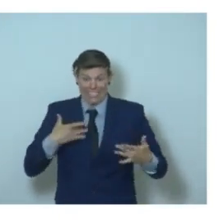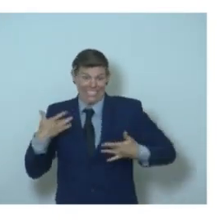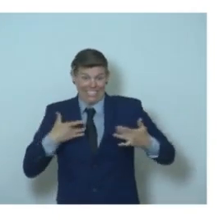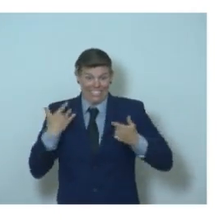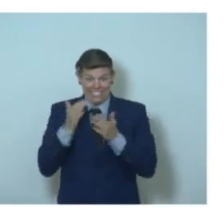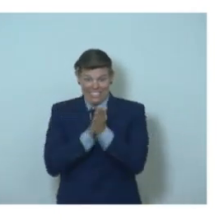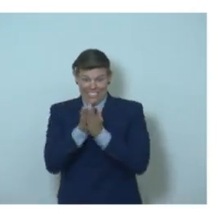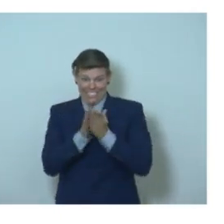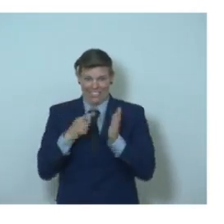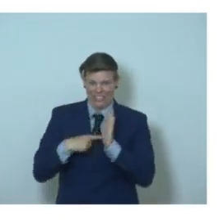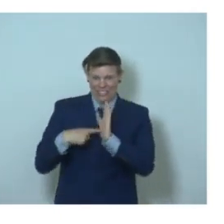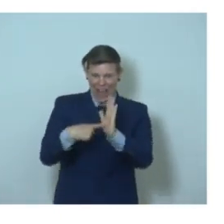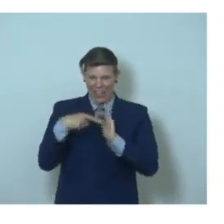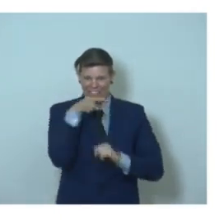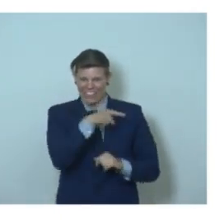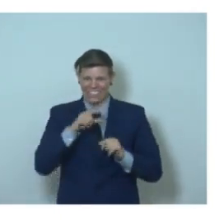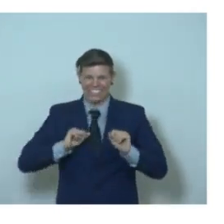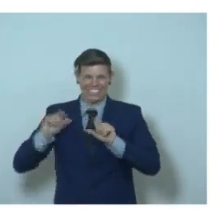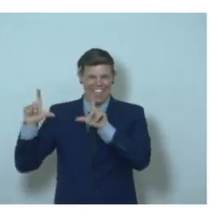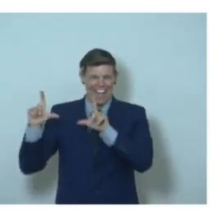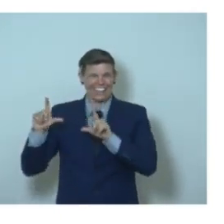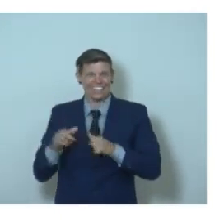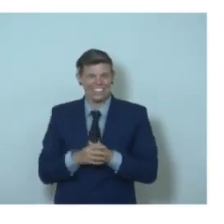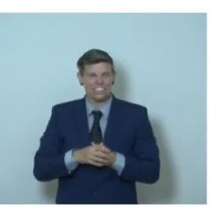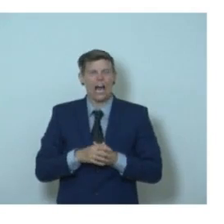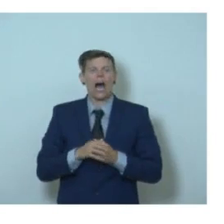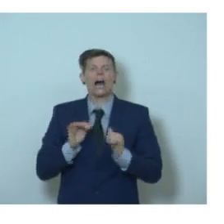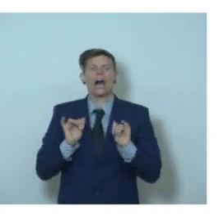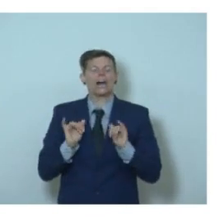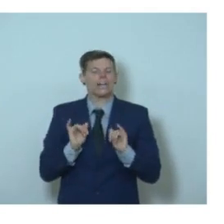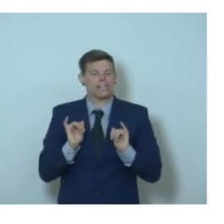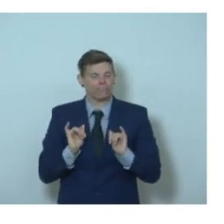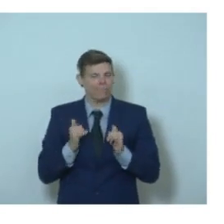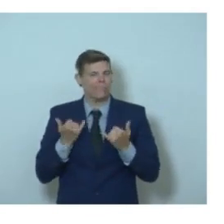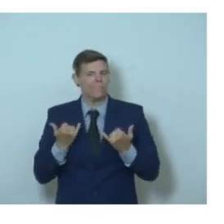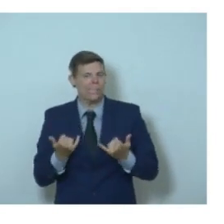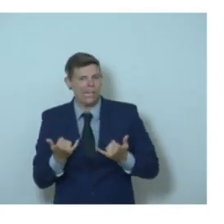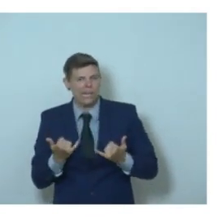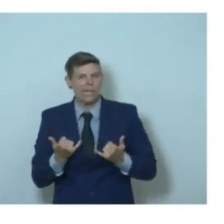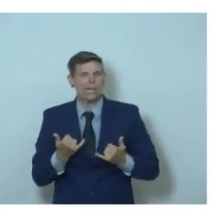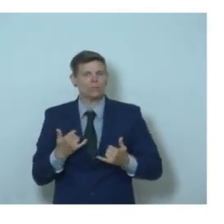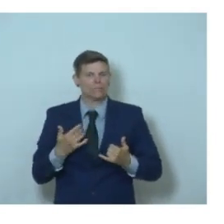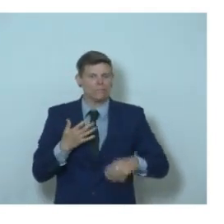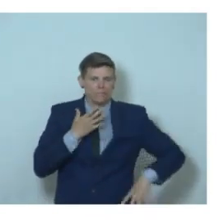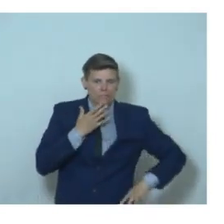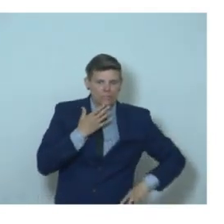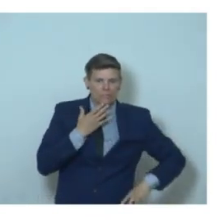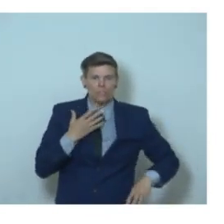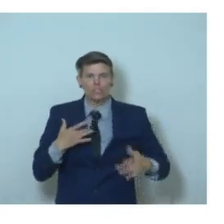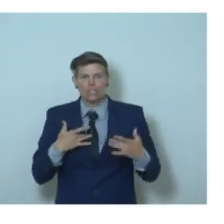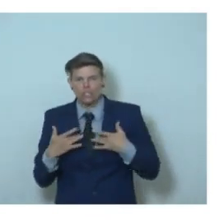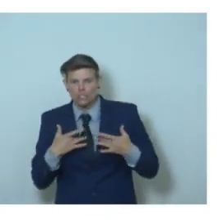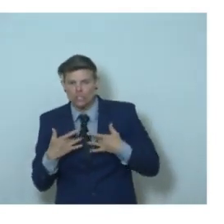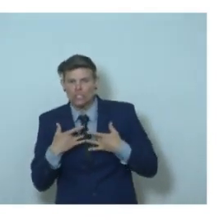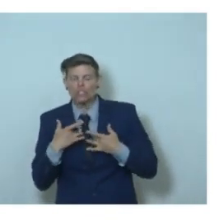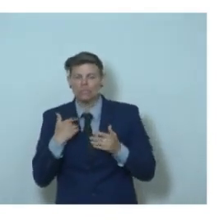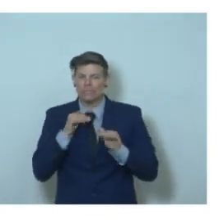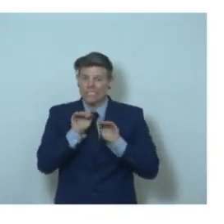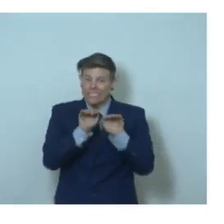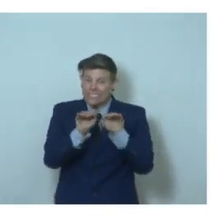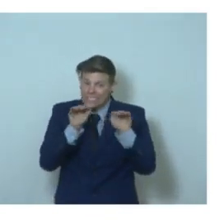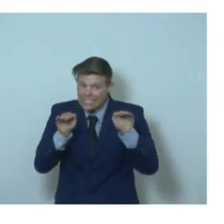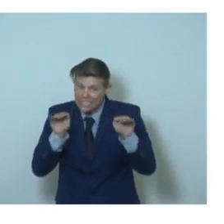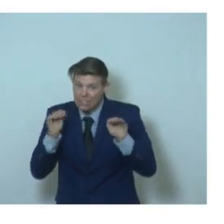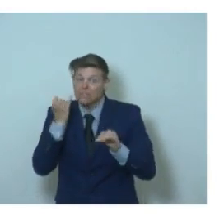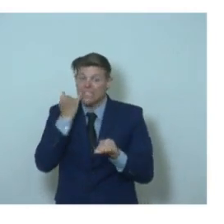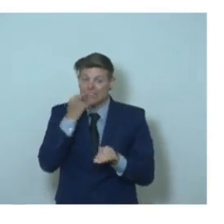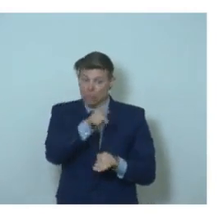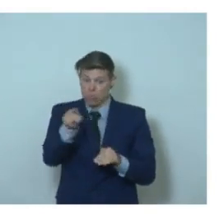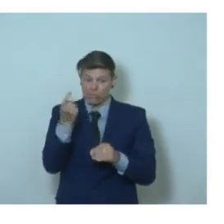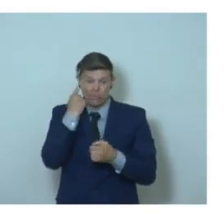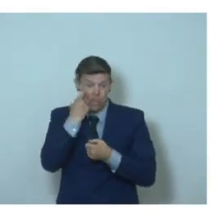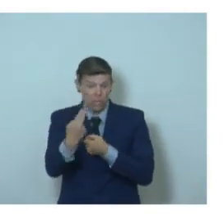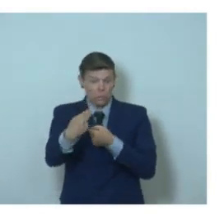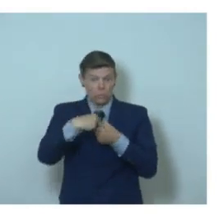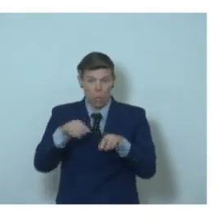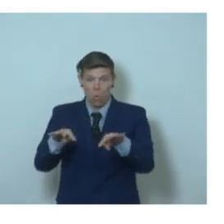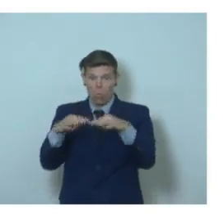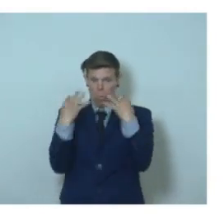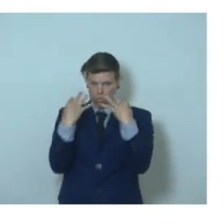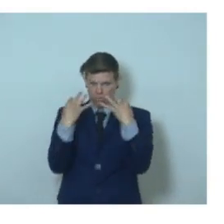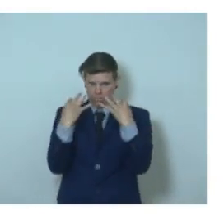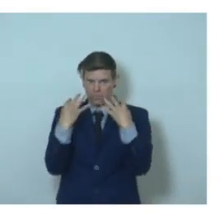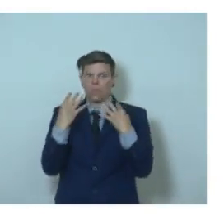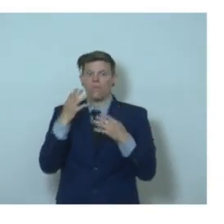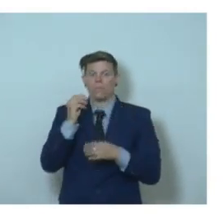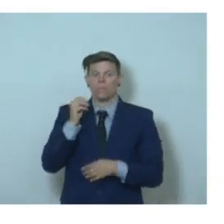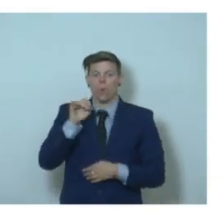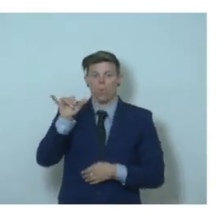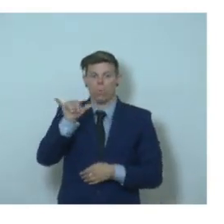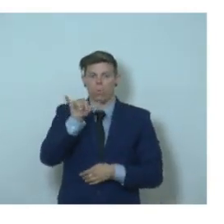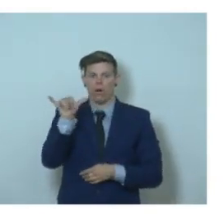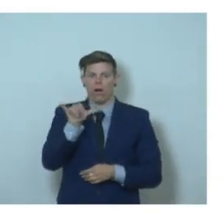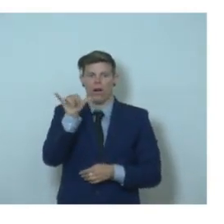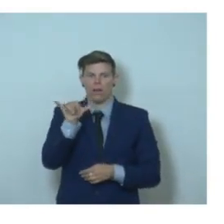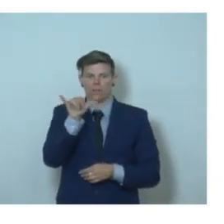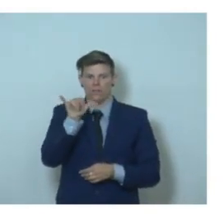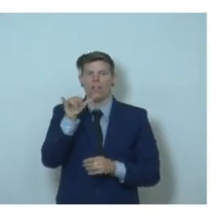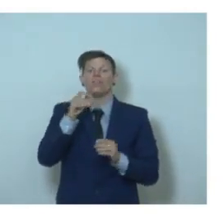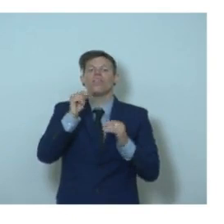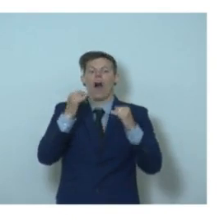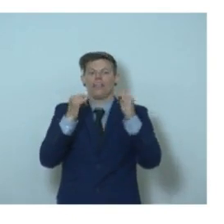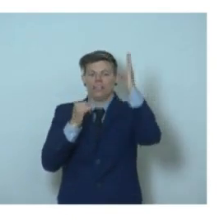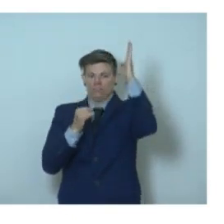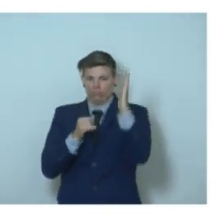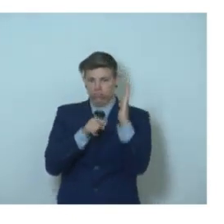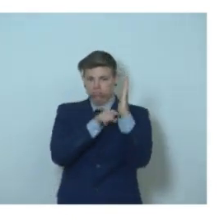NOW THE SLIDE THAT I HAD BEEN PRETTY ENTHUSIASTIC ABOUT EVER SINCE EARLY MAY THAT I’M REALLY REALLY CONCERNED ABOUT TODAY AND JUST TO REORIENT YOU OR IF YOU’RE NEW ON THE Y-AXIS WE HAVE